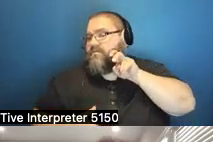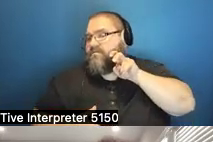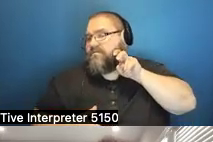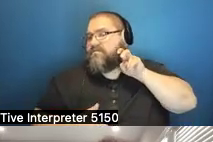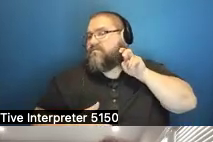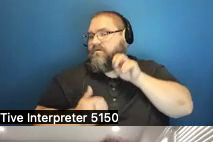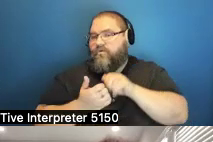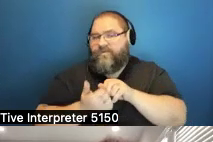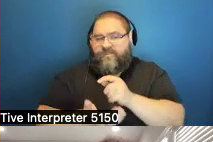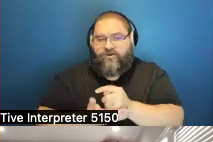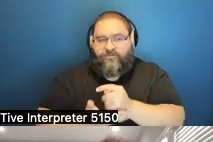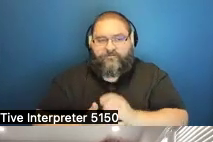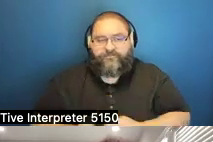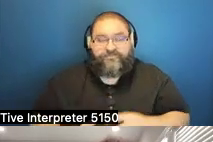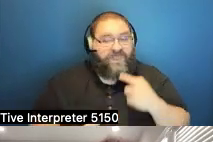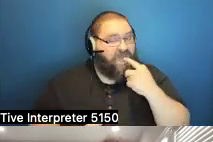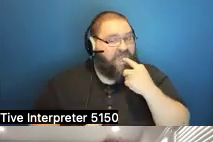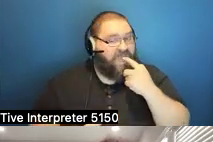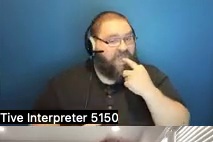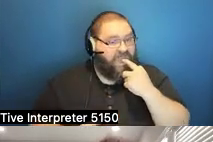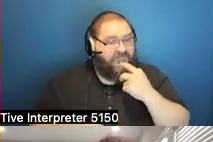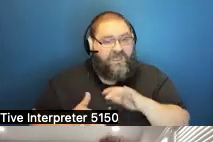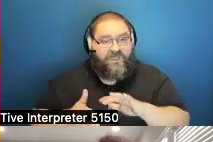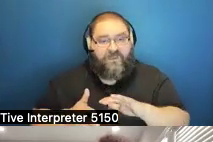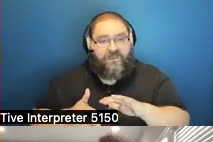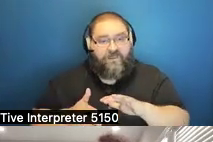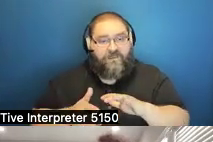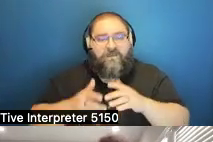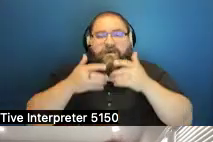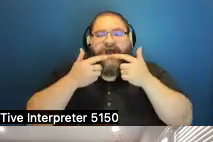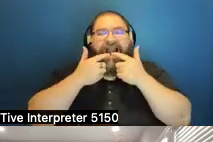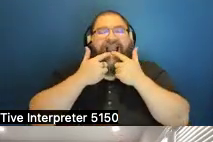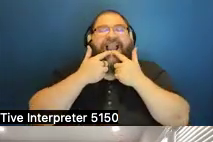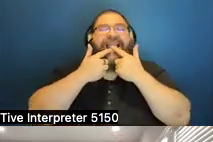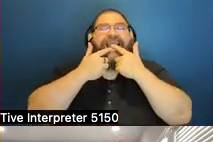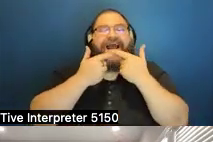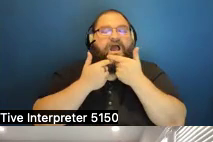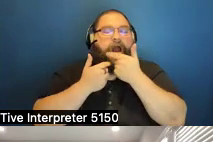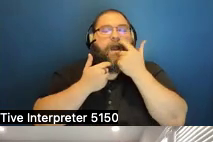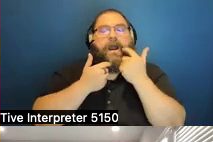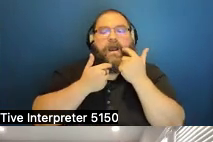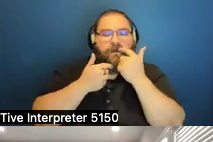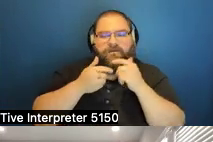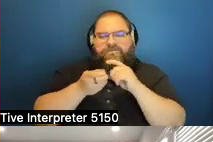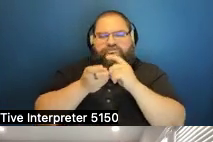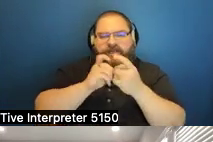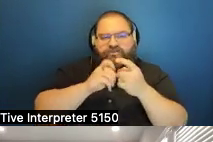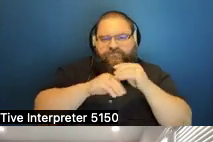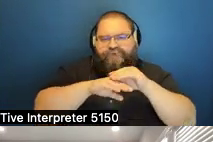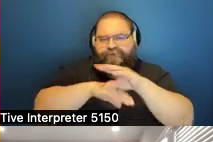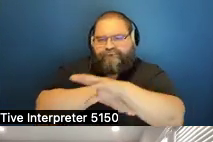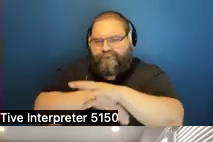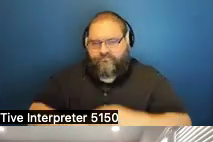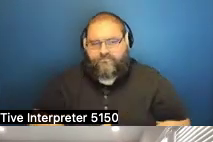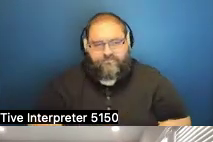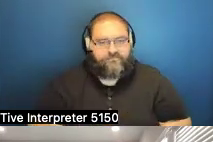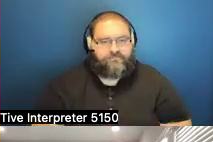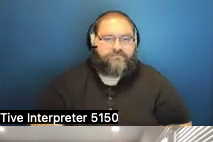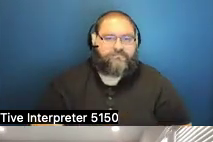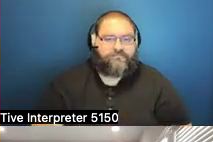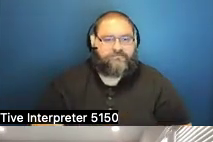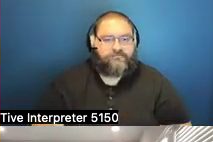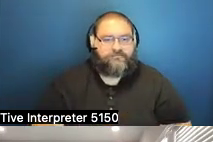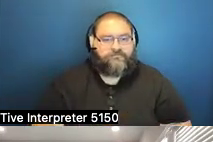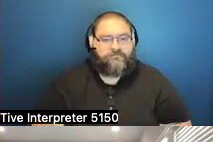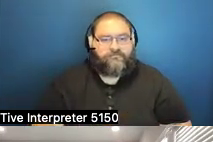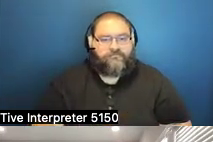The action of the tongue distorts the upper arch. 19:46:56 The tongue moves between the anterior